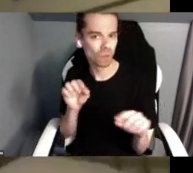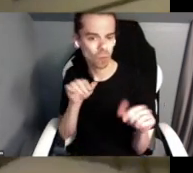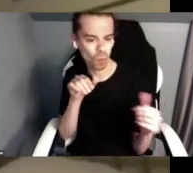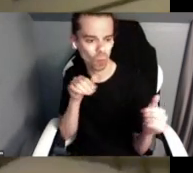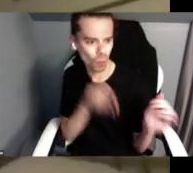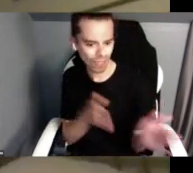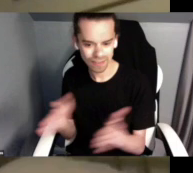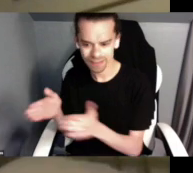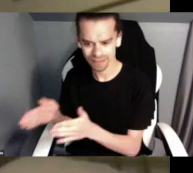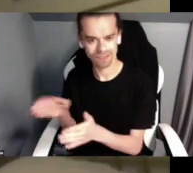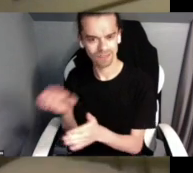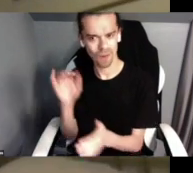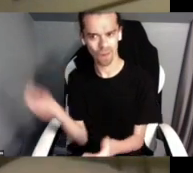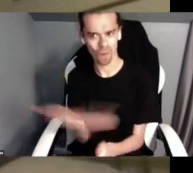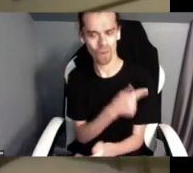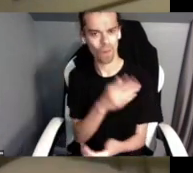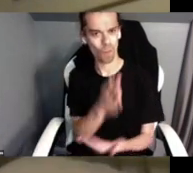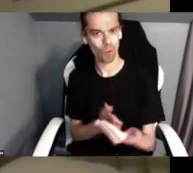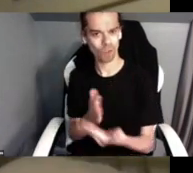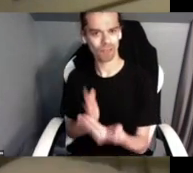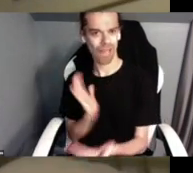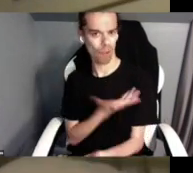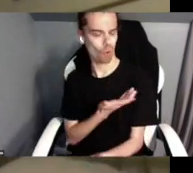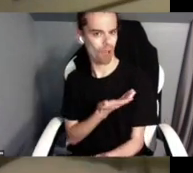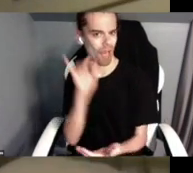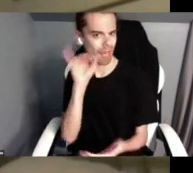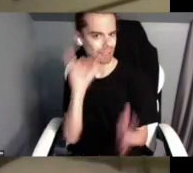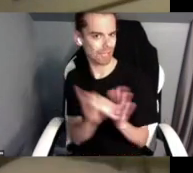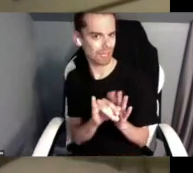our identity are extremely important to who we are.